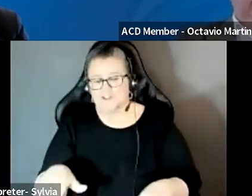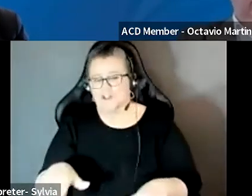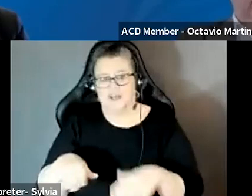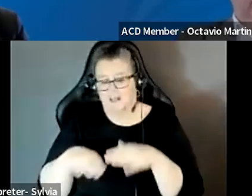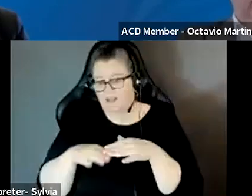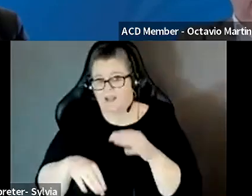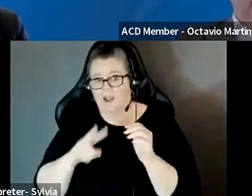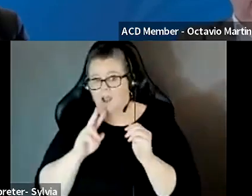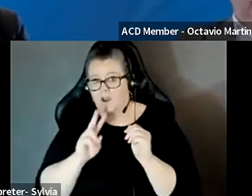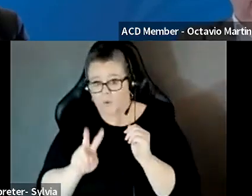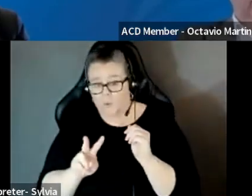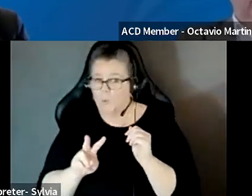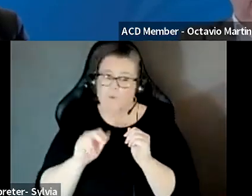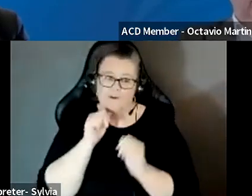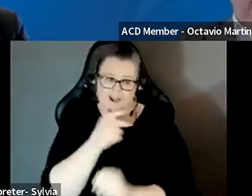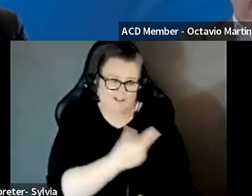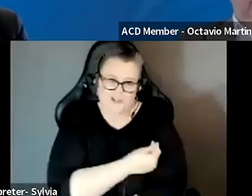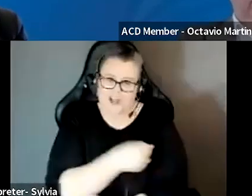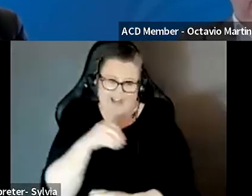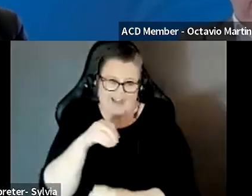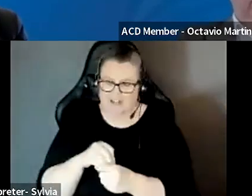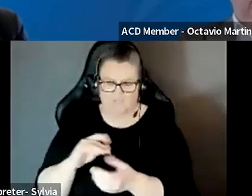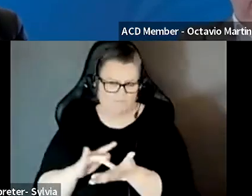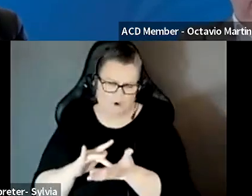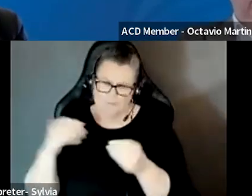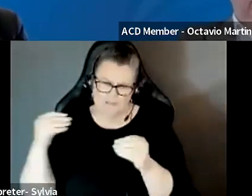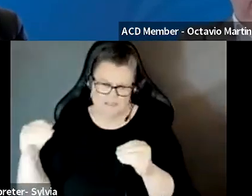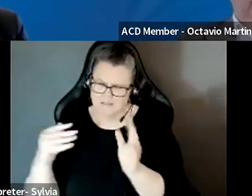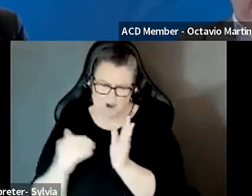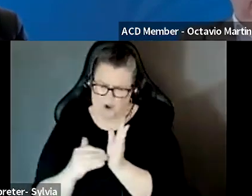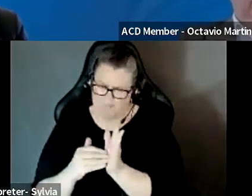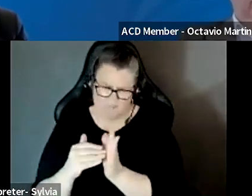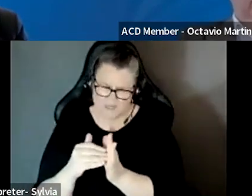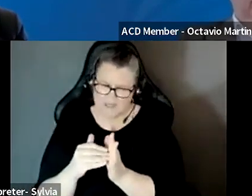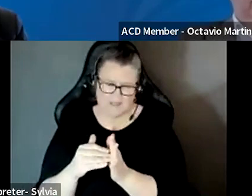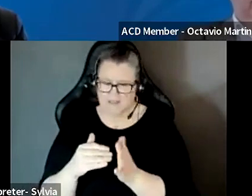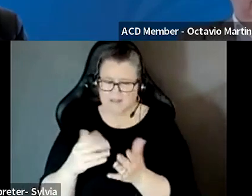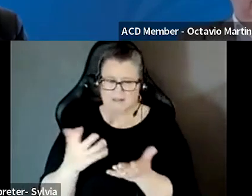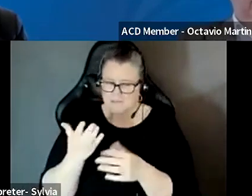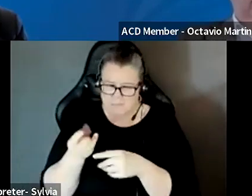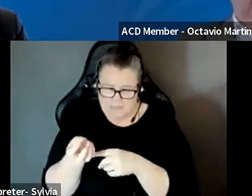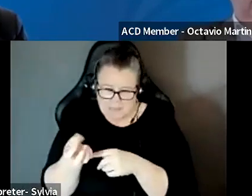in pharmacies very much, if at all, we expect. And so it's even more than for the older children it's going